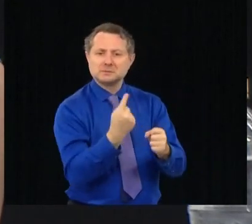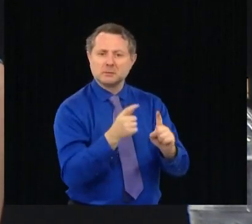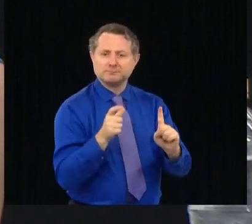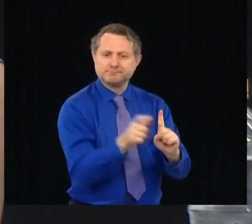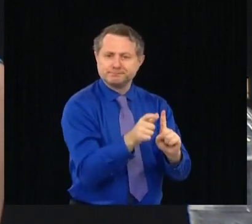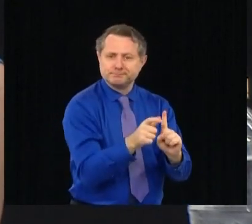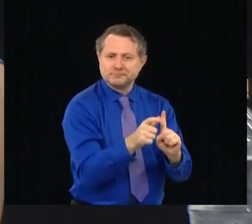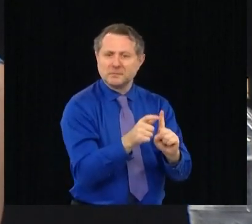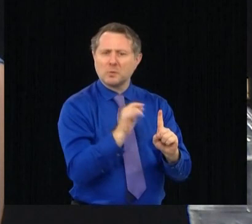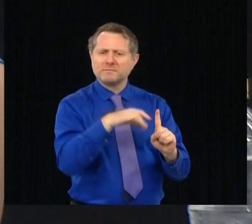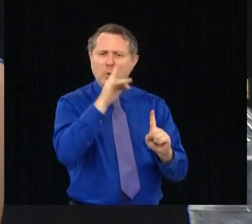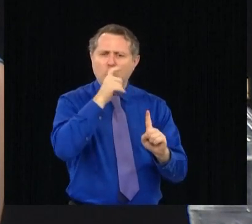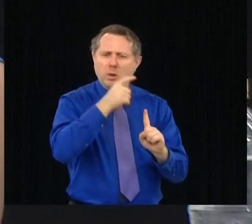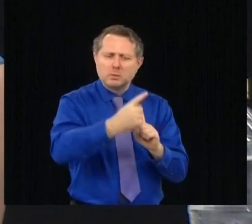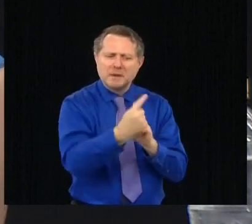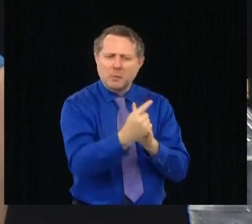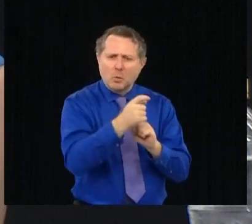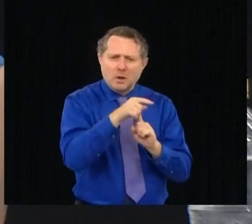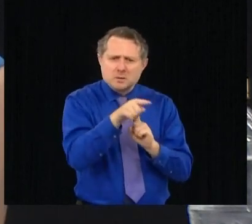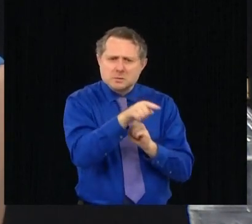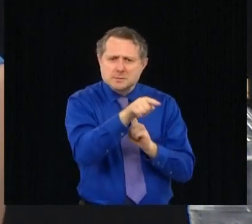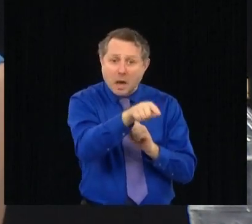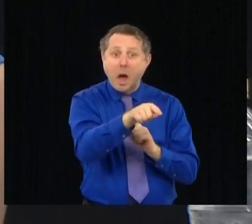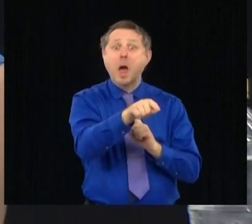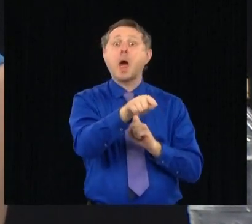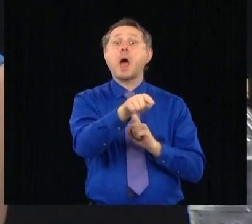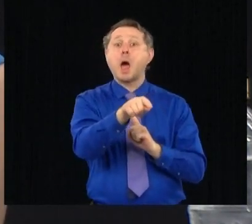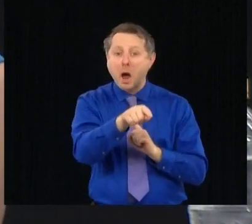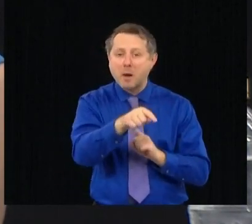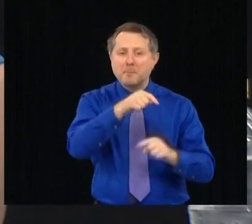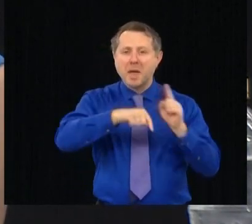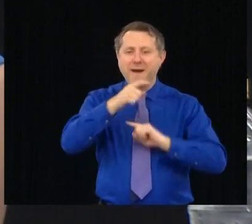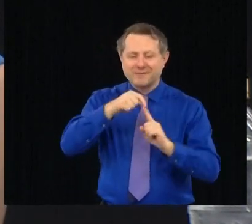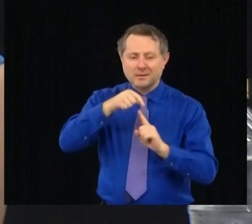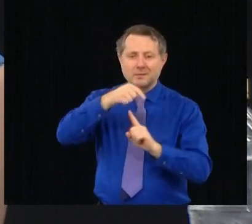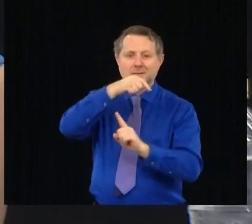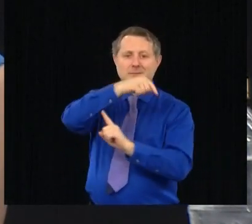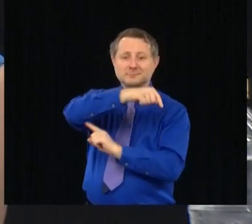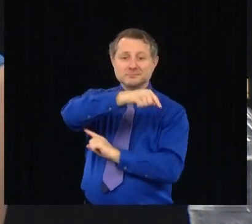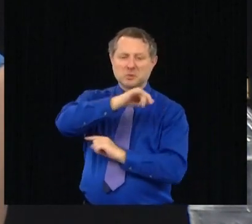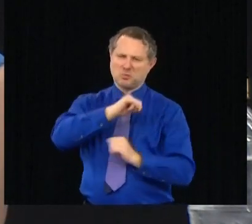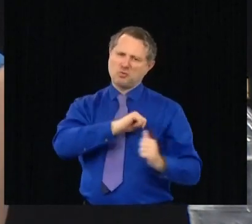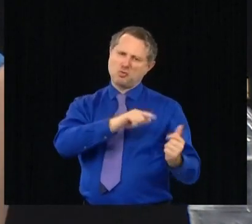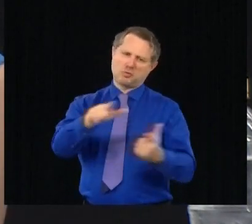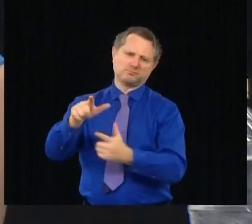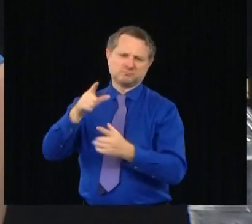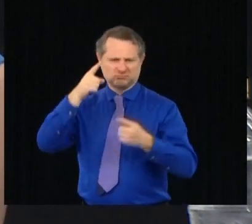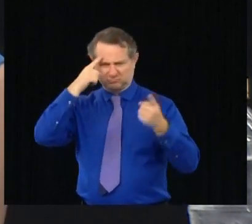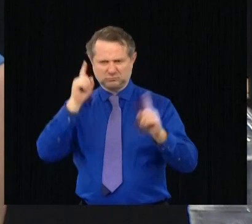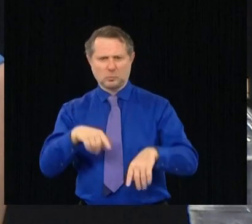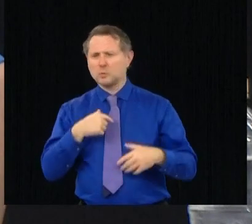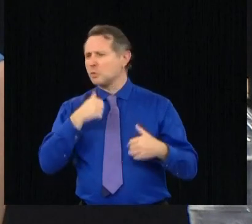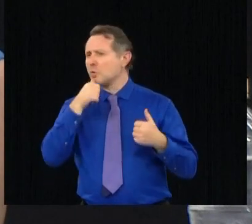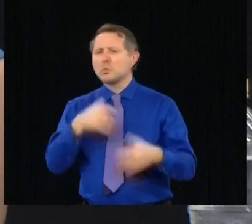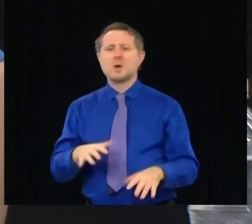WHETHER OR NOT THOSE PEOPLE ARE SICK, YOU THEN NEED TO BE ABLE TO ISOLATE THEM, CONTACT TRACE